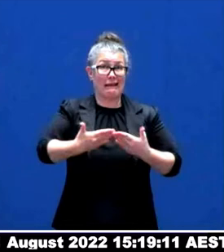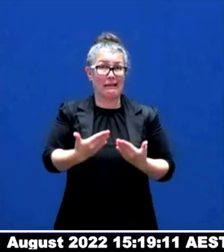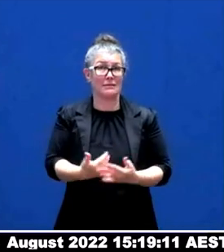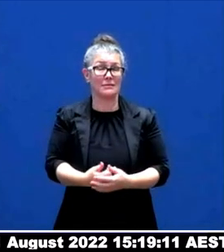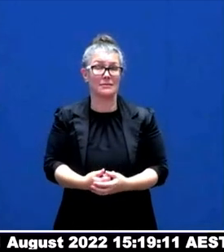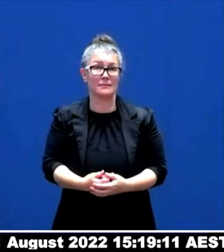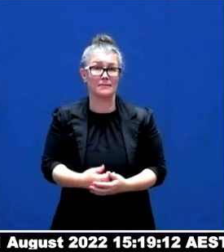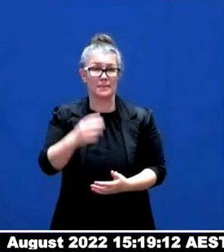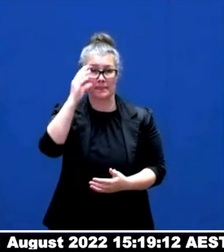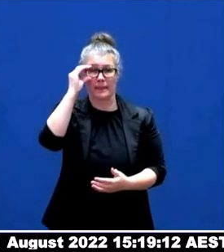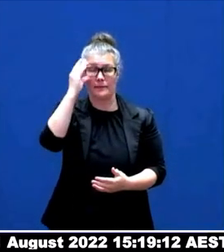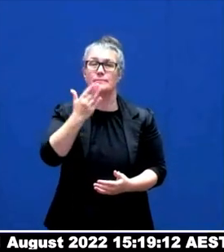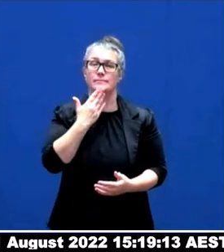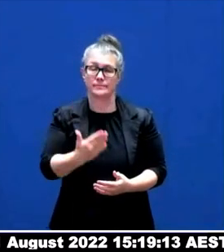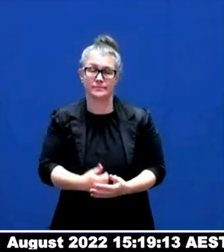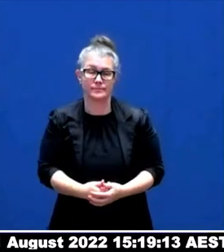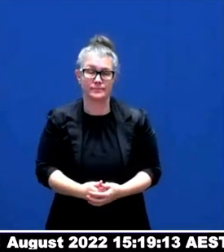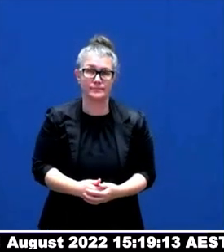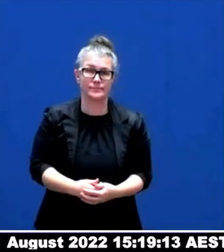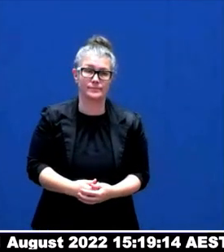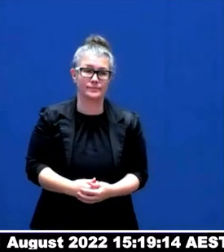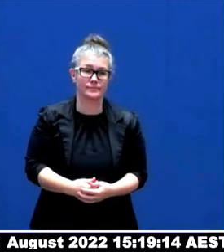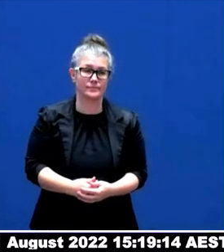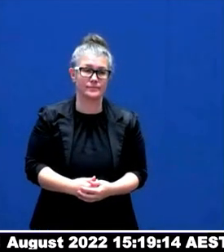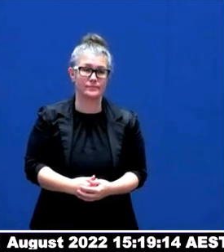Certainly, Commissioner. Thank you.